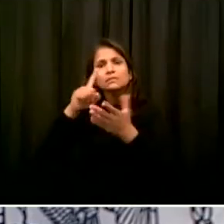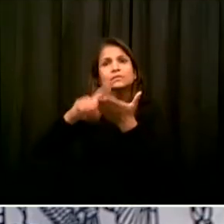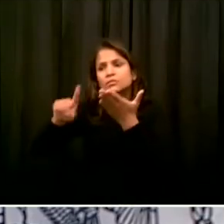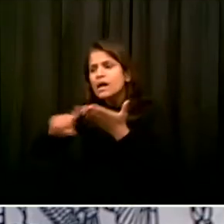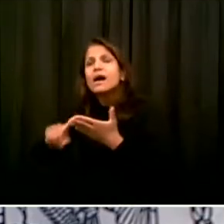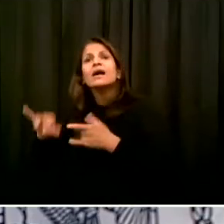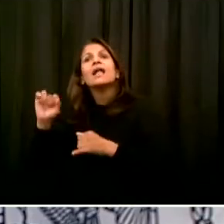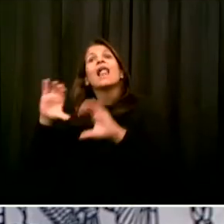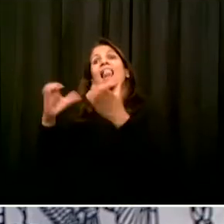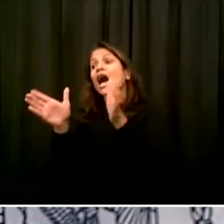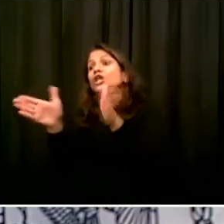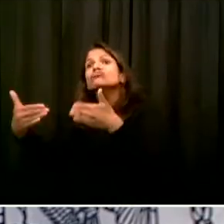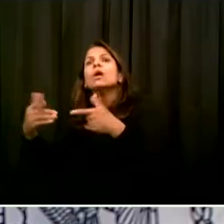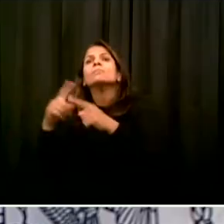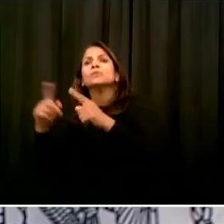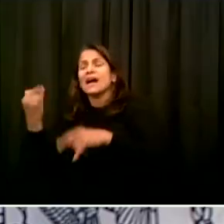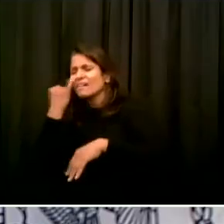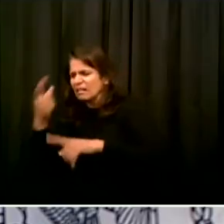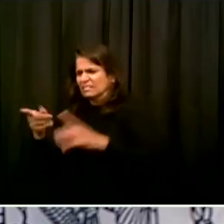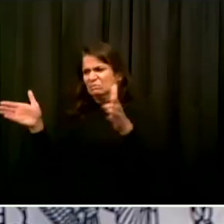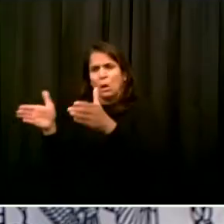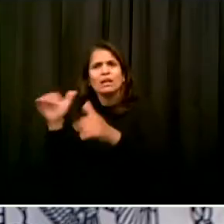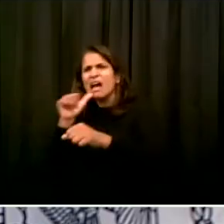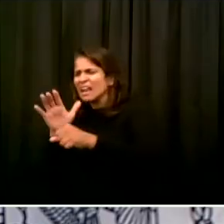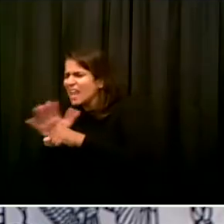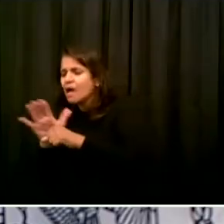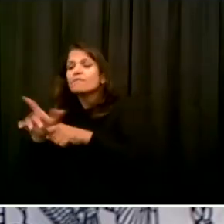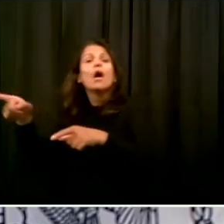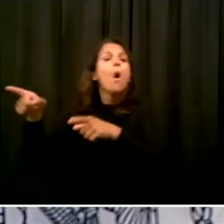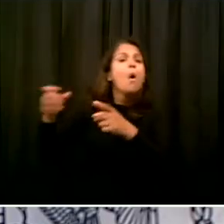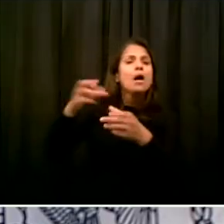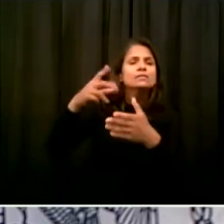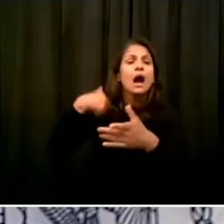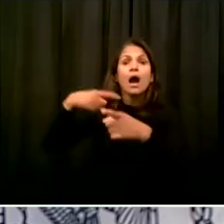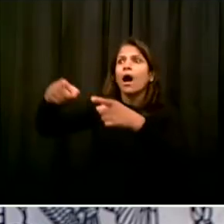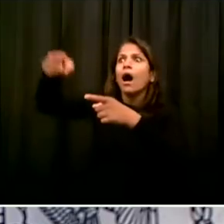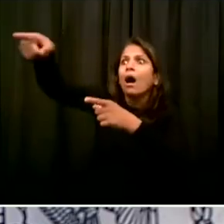SOME WILL TAKE LONGER, SOME